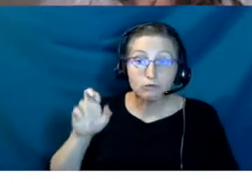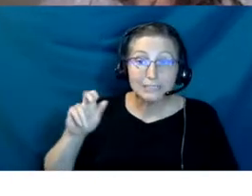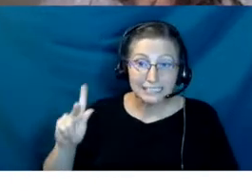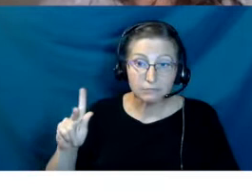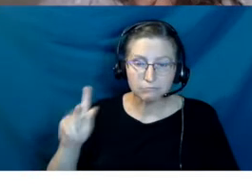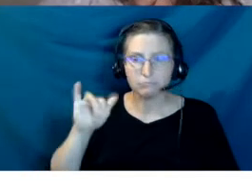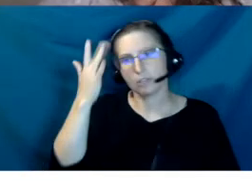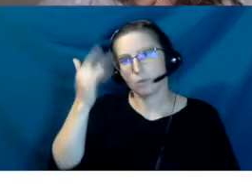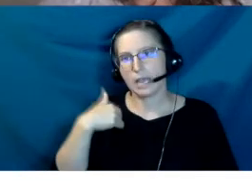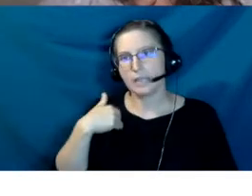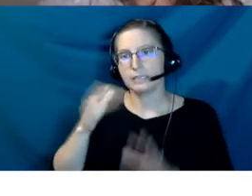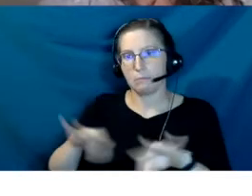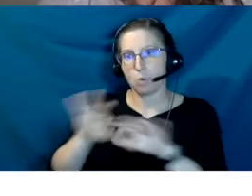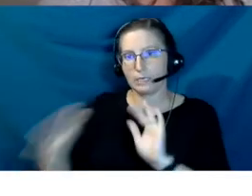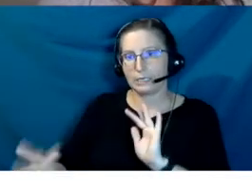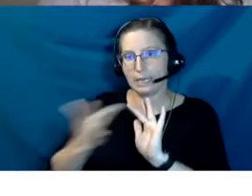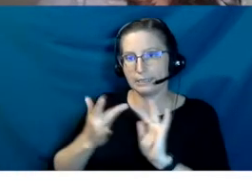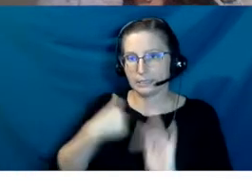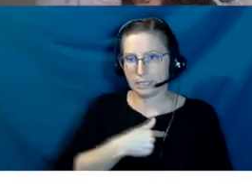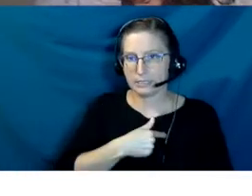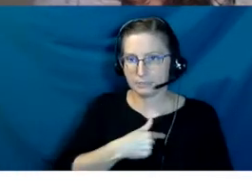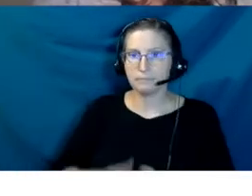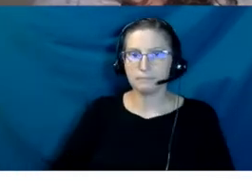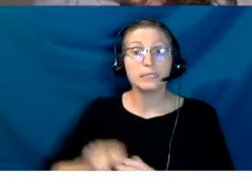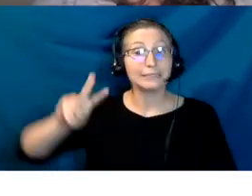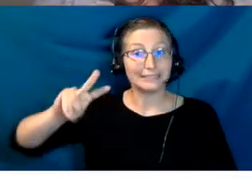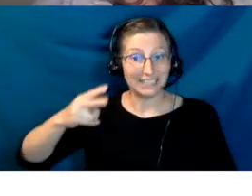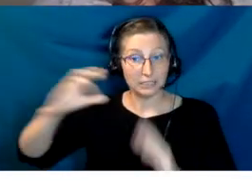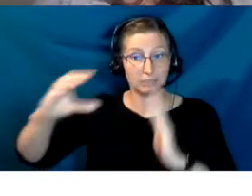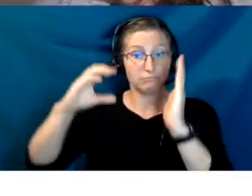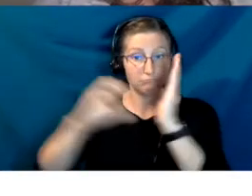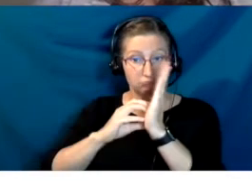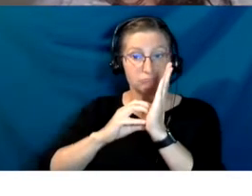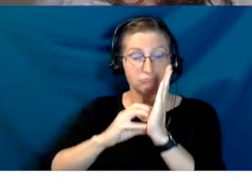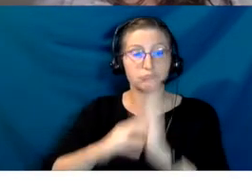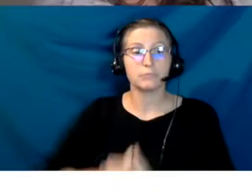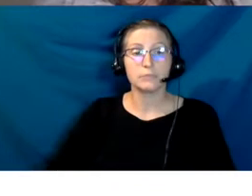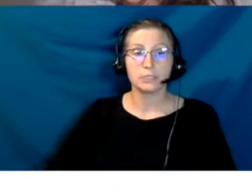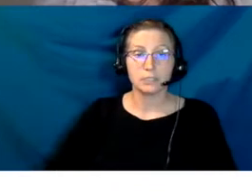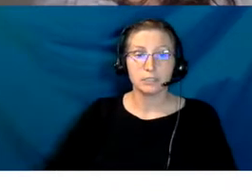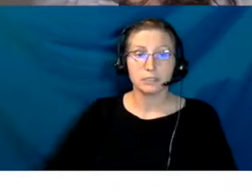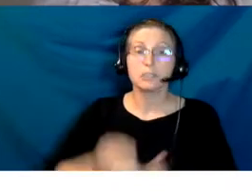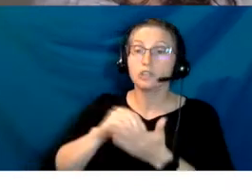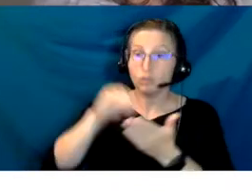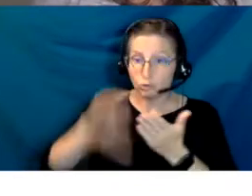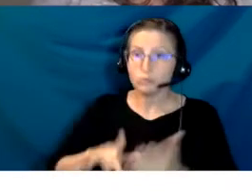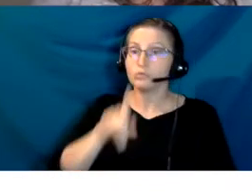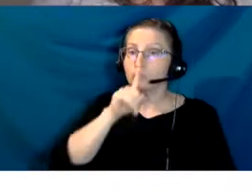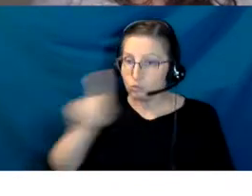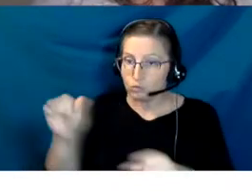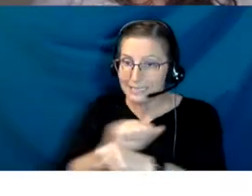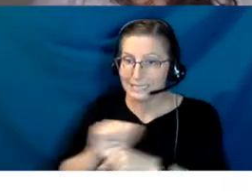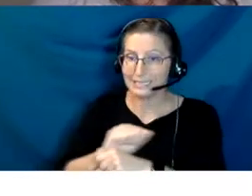The second one, students are eligible in this area. And again, we just ask that you reach